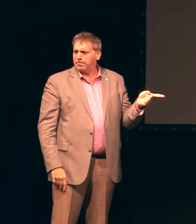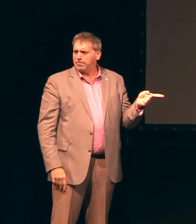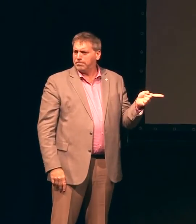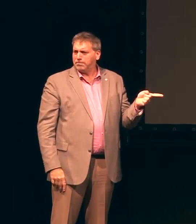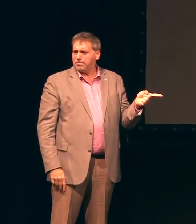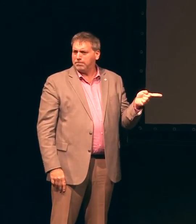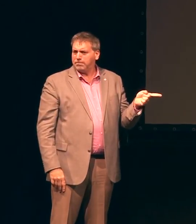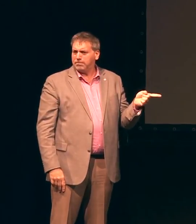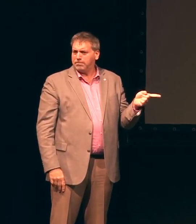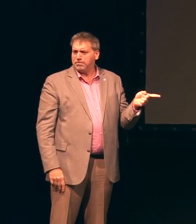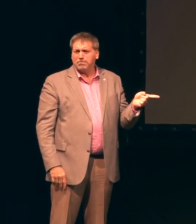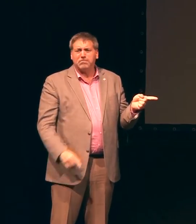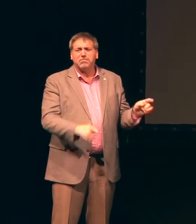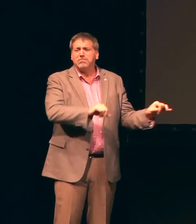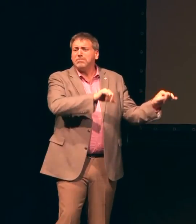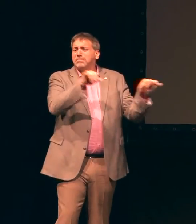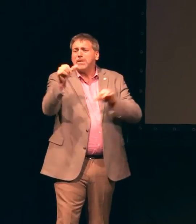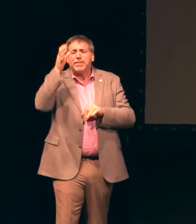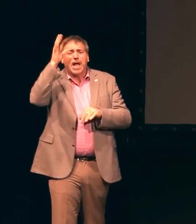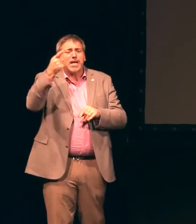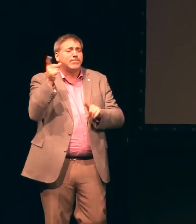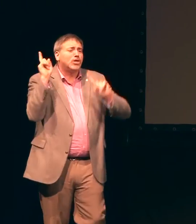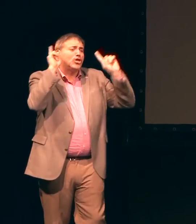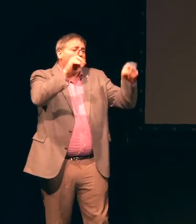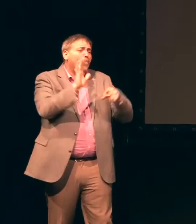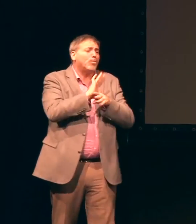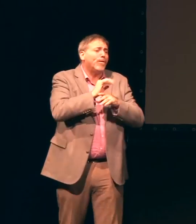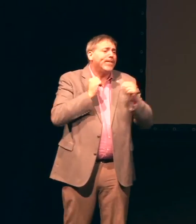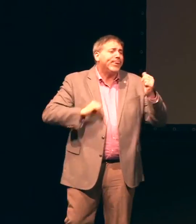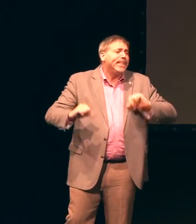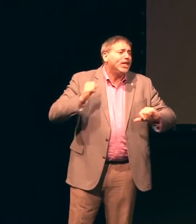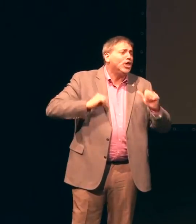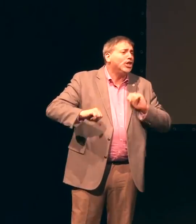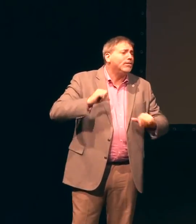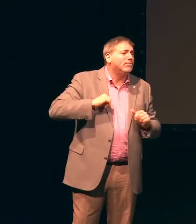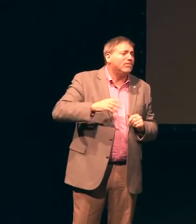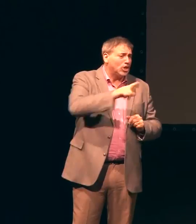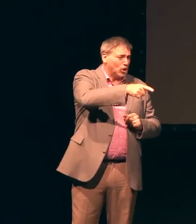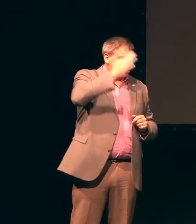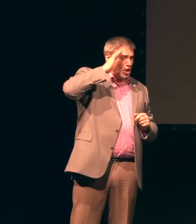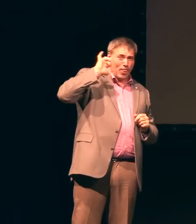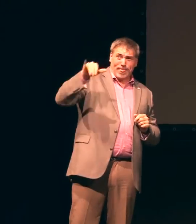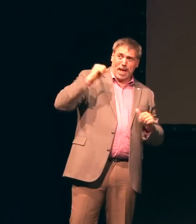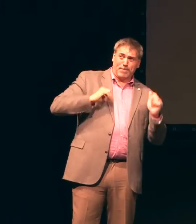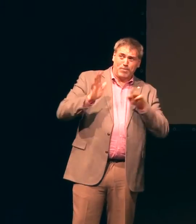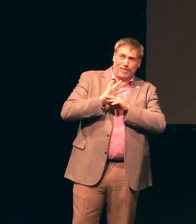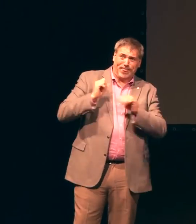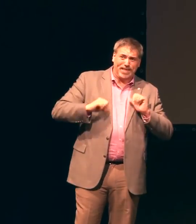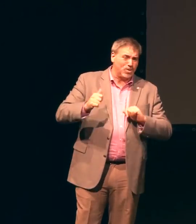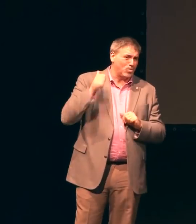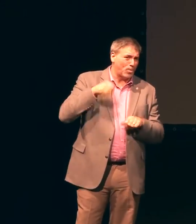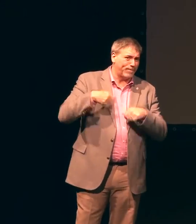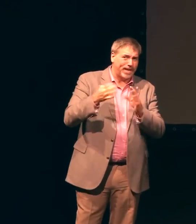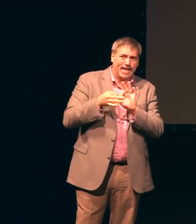to support them? The same thing, if you go to a movie theater, you know that movie theater